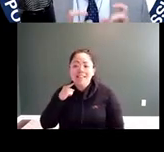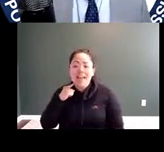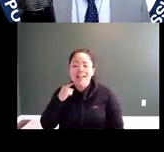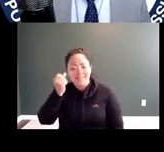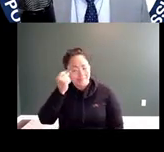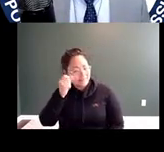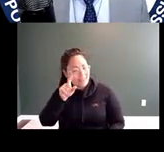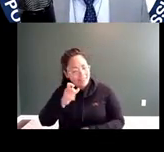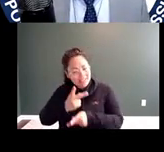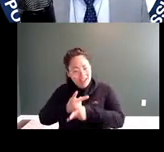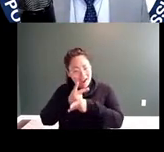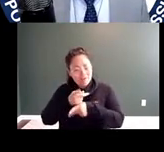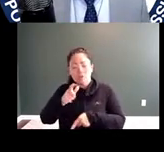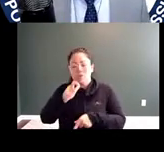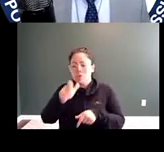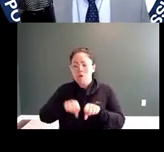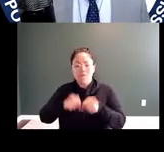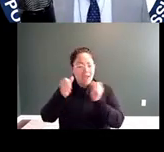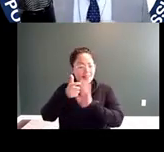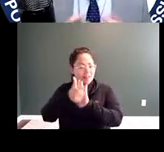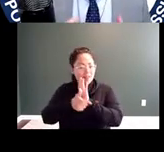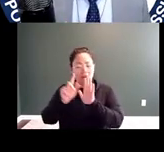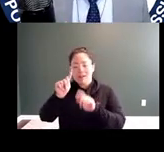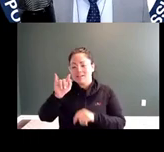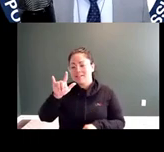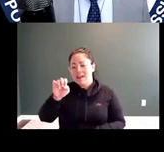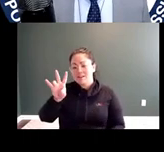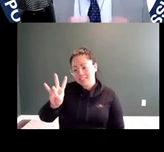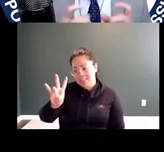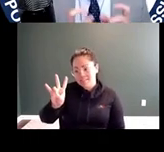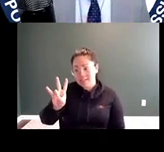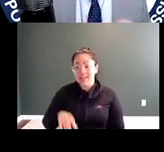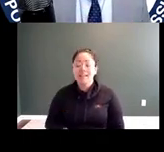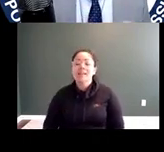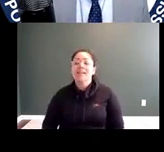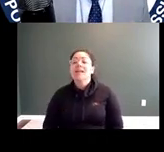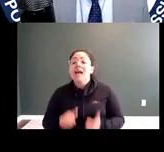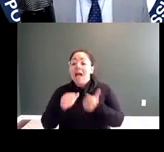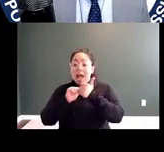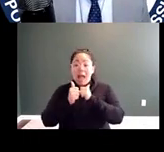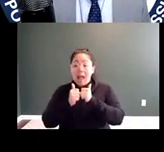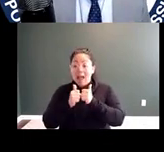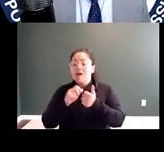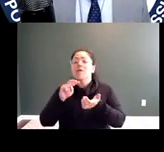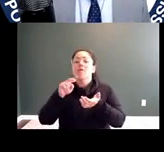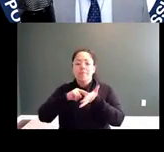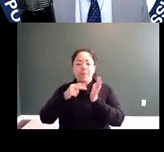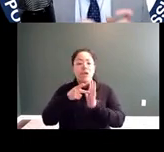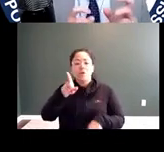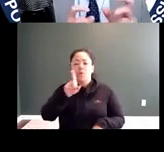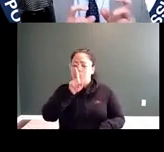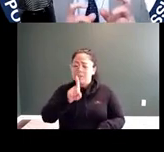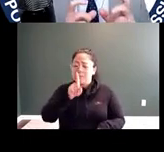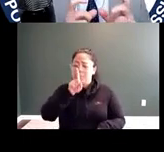that they don't violate Title VII. The way they can do that is by really making sure that, you know,